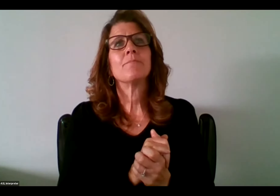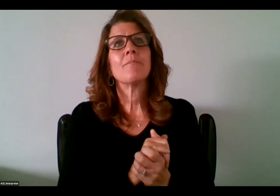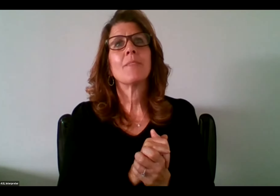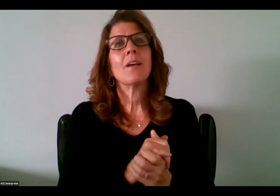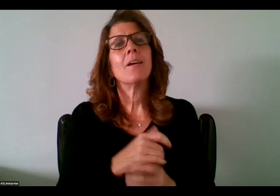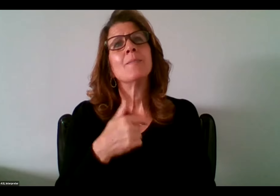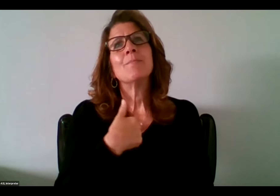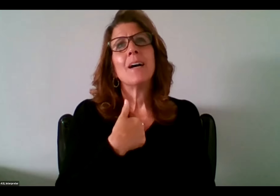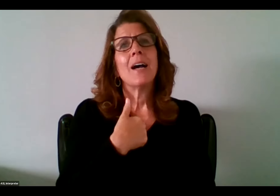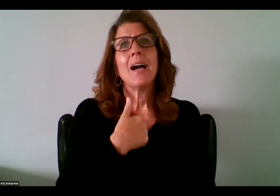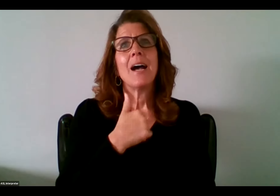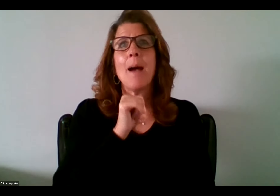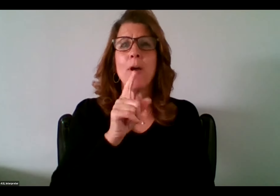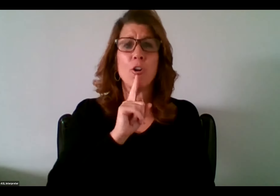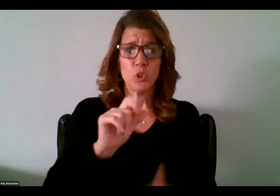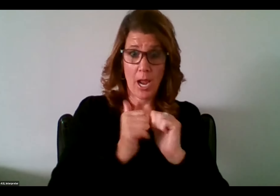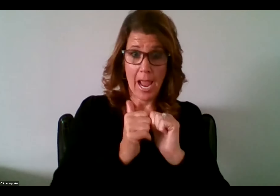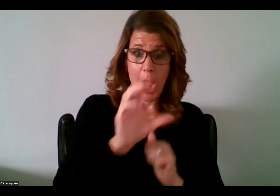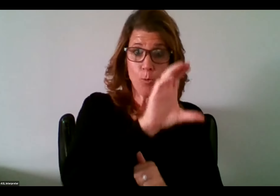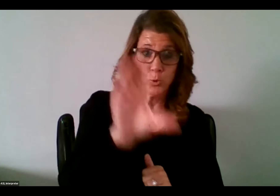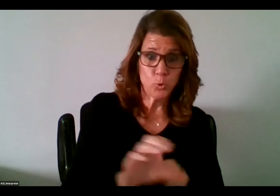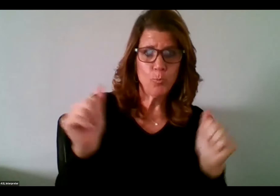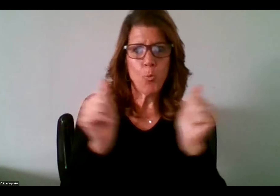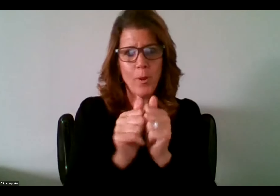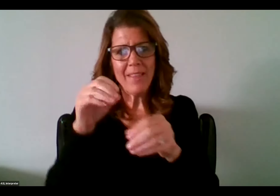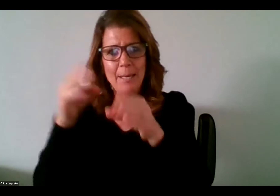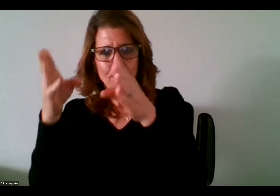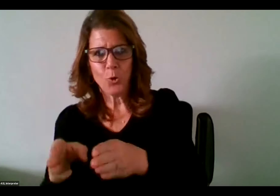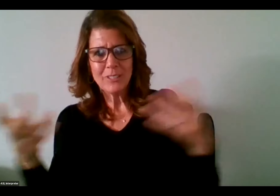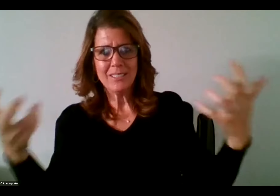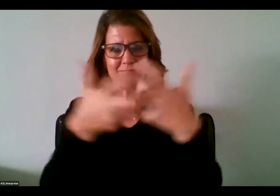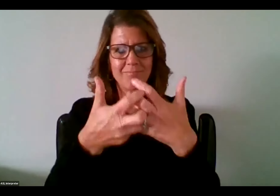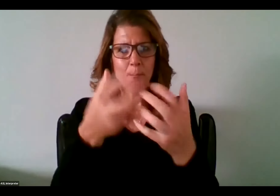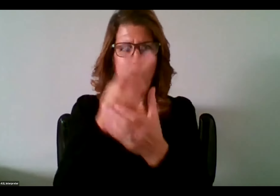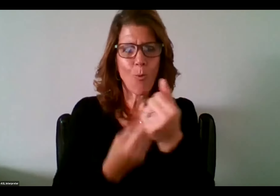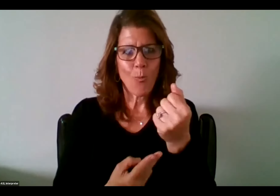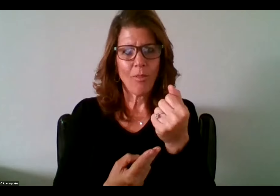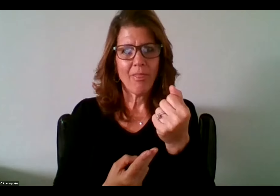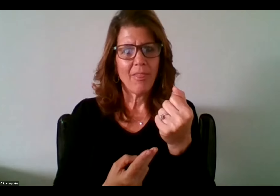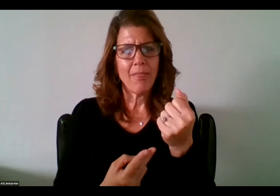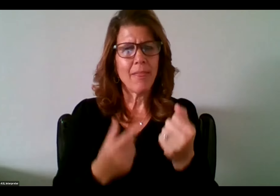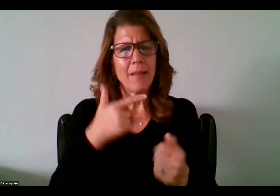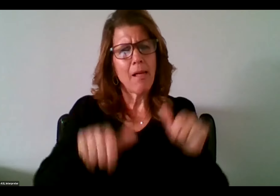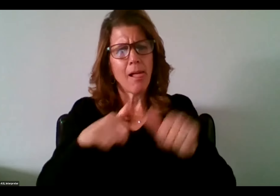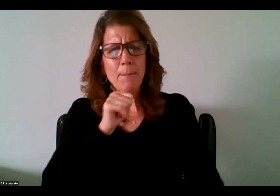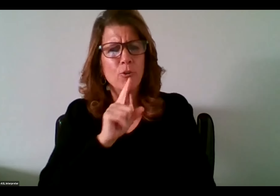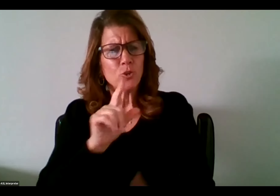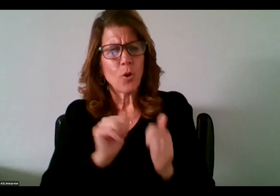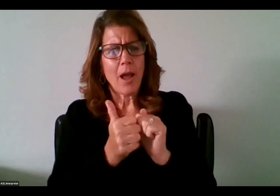how to do zoom in person and with people on zoom and in the same room I have to defer